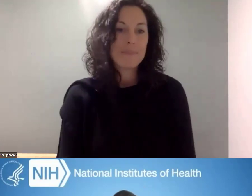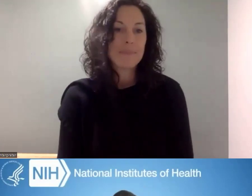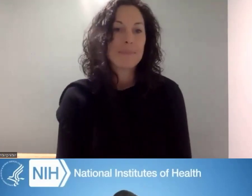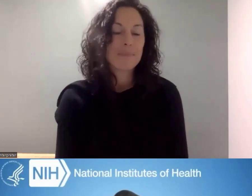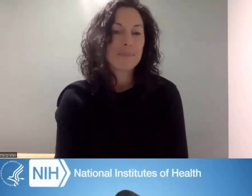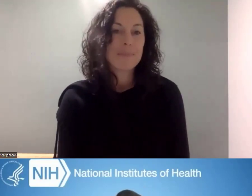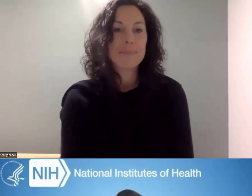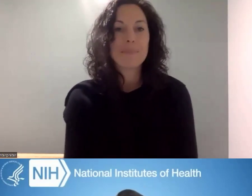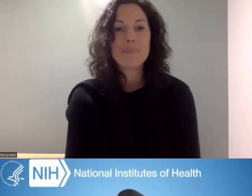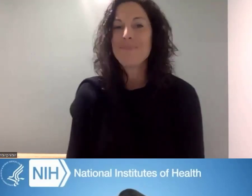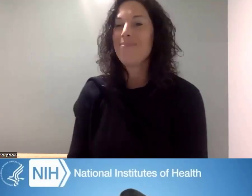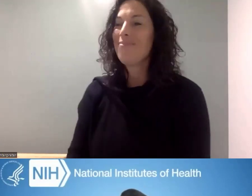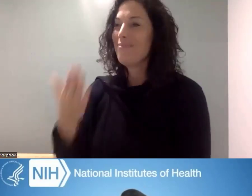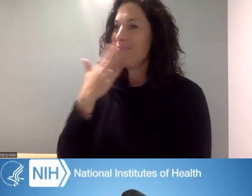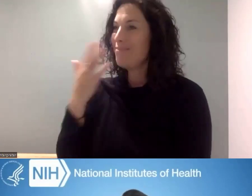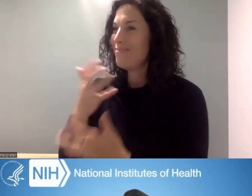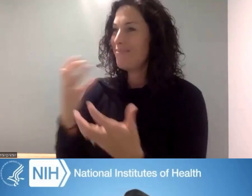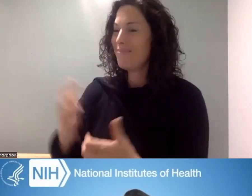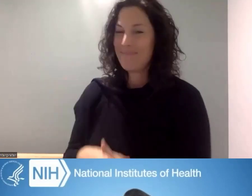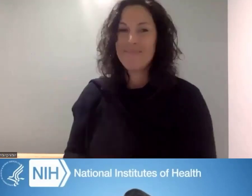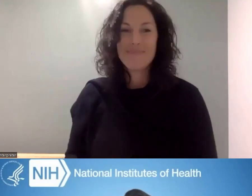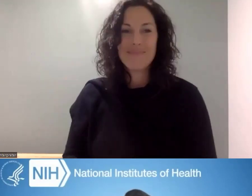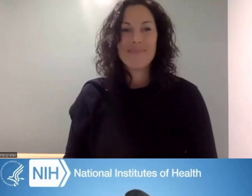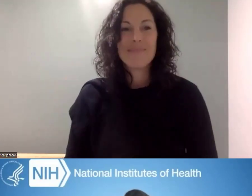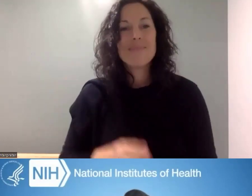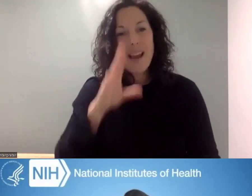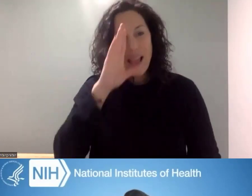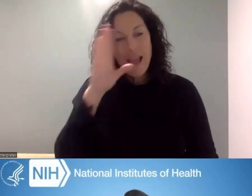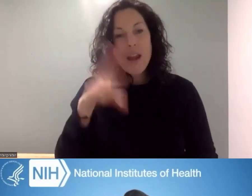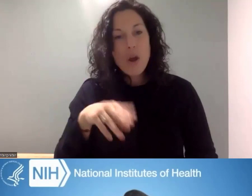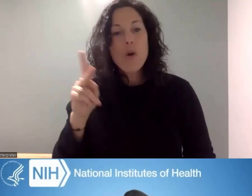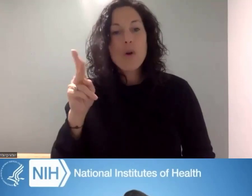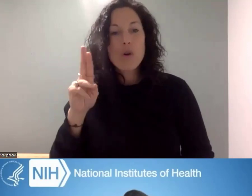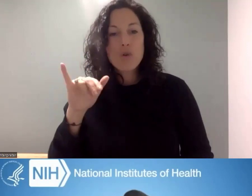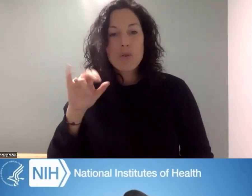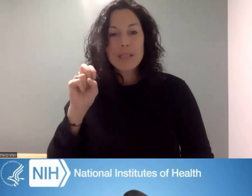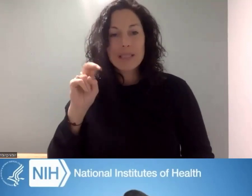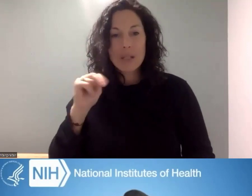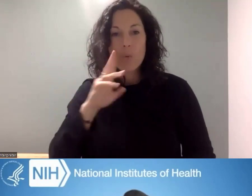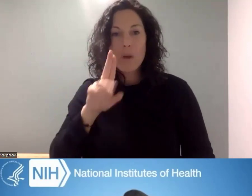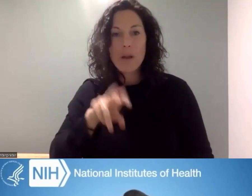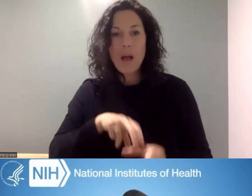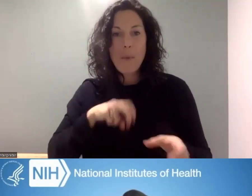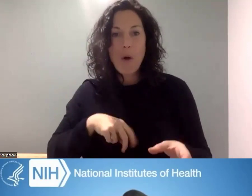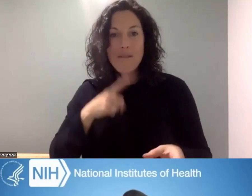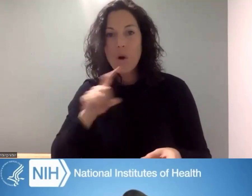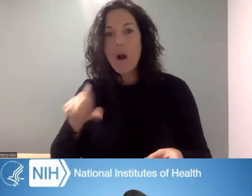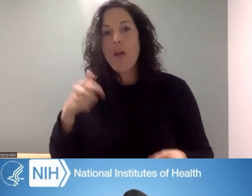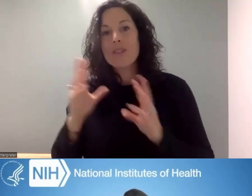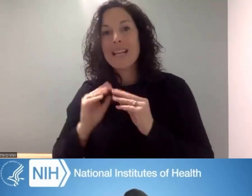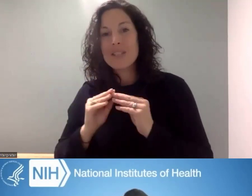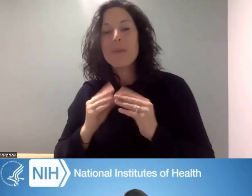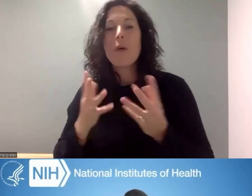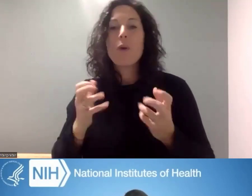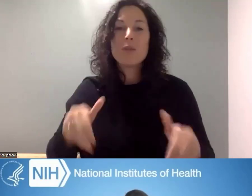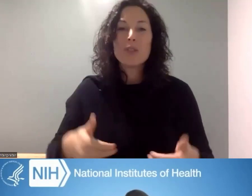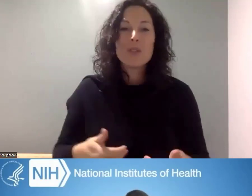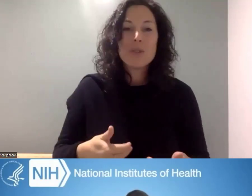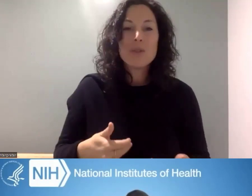Kasima Garst: Thank you so much, Kristin. And I know Kristin will be hopping off for another session, but I would also like to introduce Michelle Bulls,